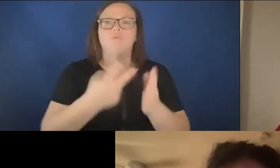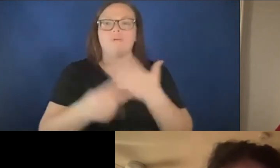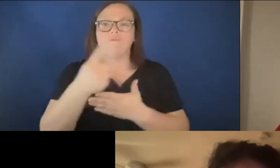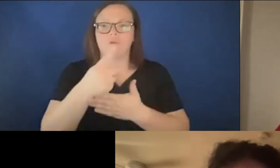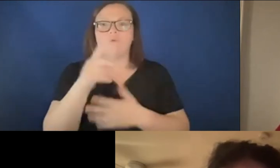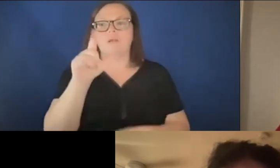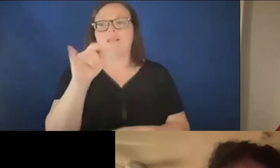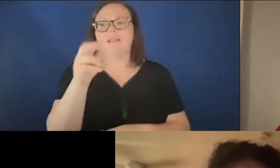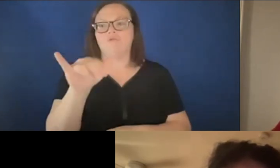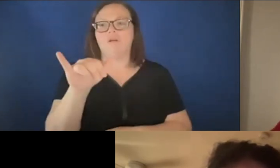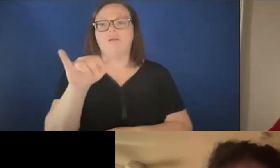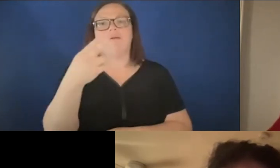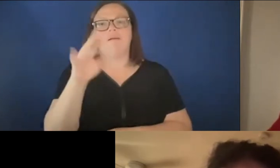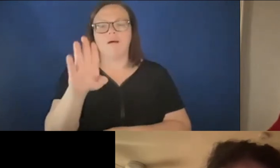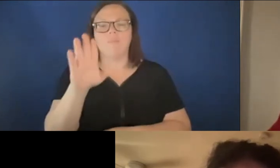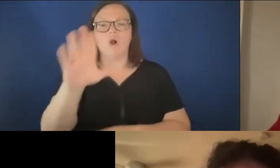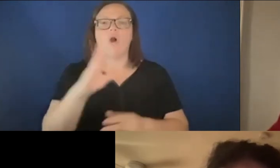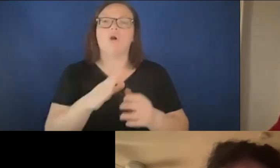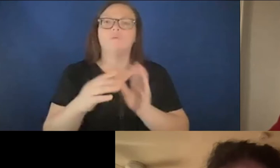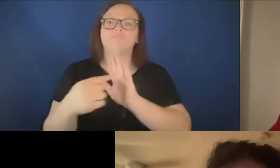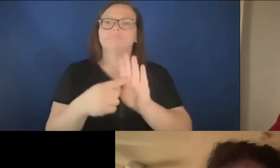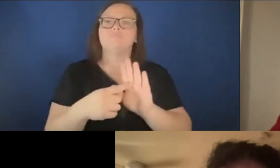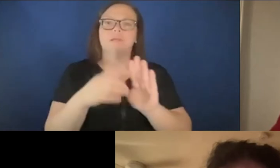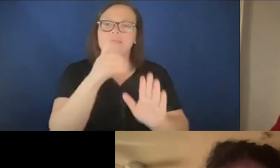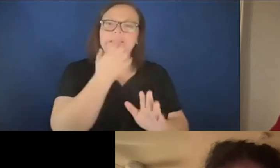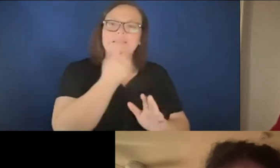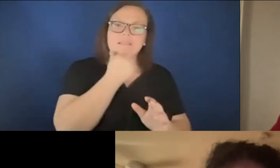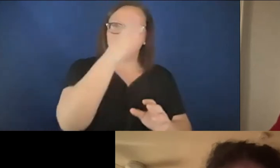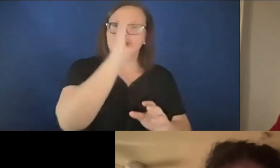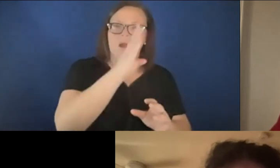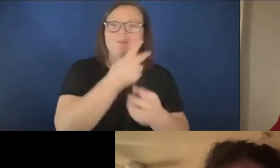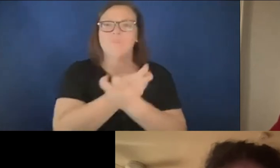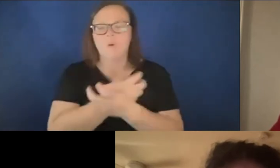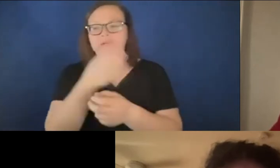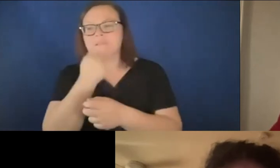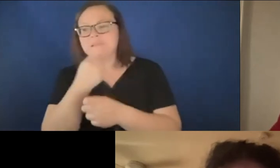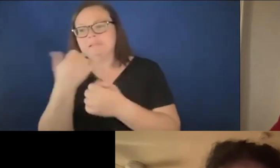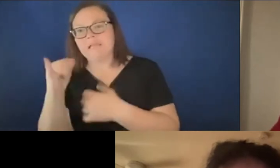Her debut collection of poems, Dear God. Dear Bones. Dear Yellow. is forthcoming from Haymarket